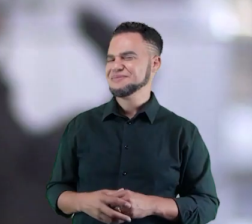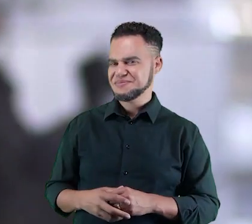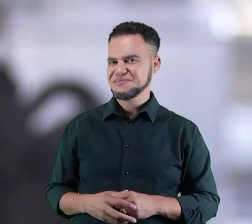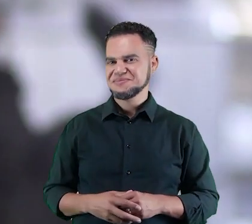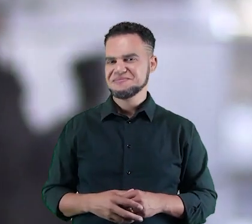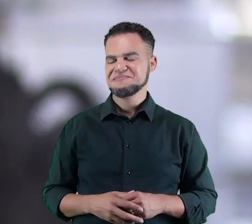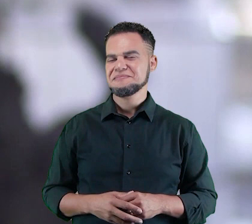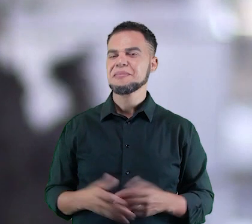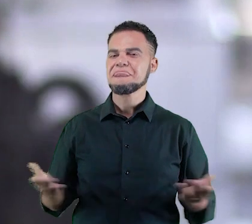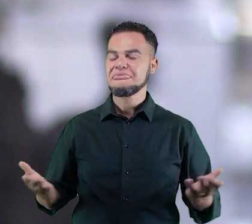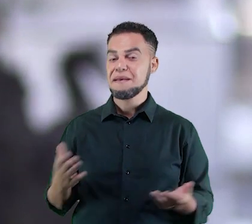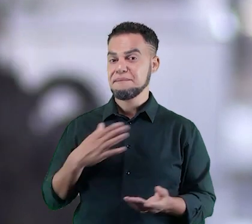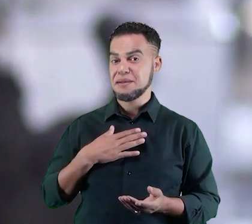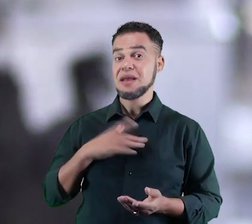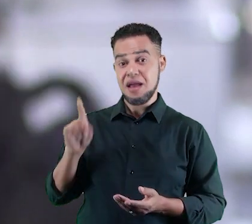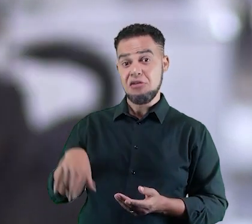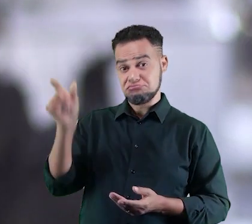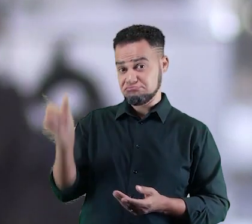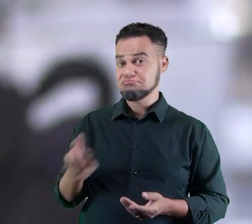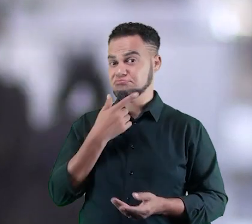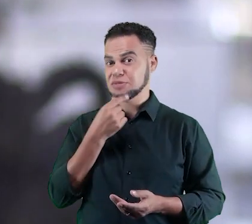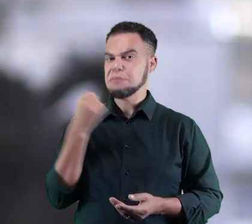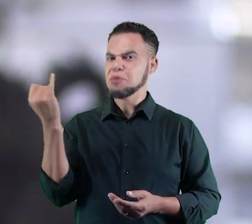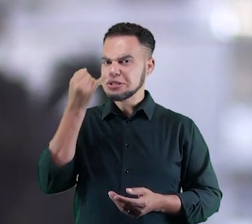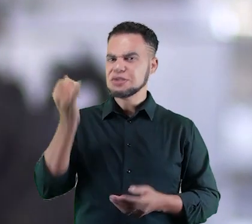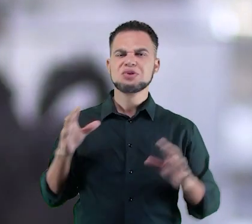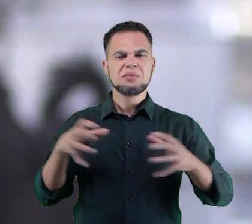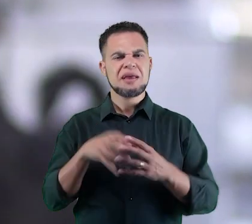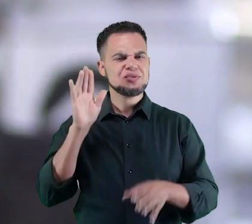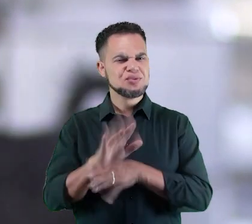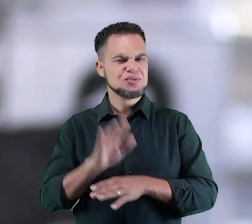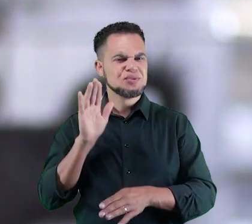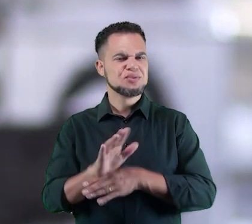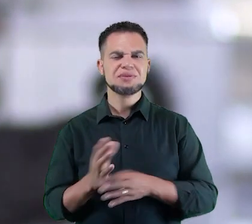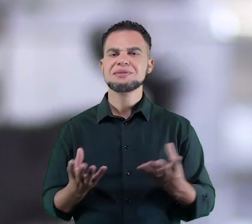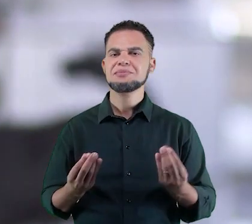For me, Tião is important for our community, he helps a lot,